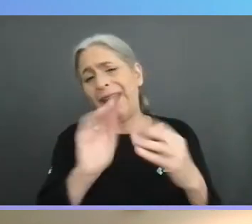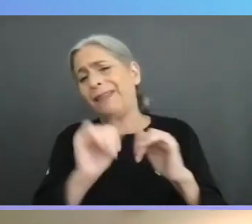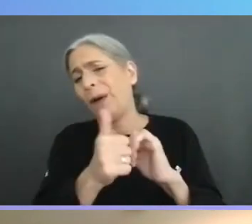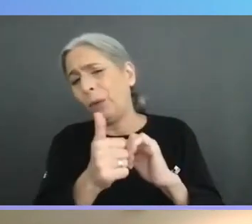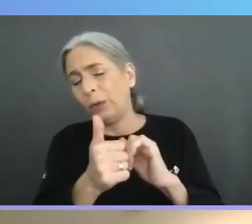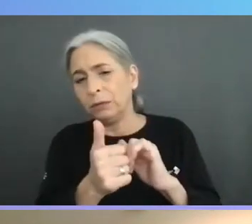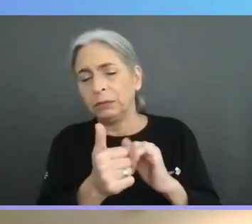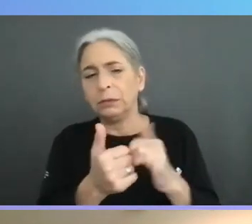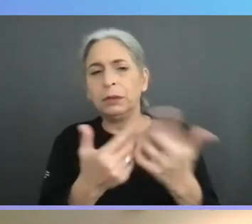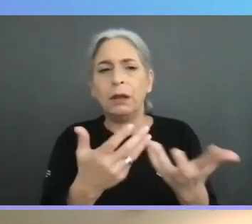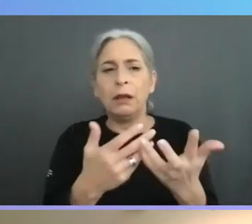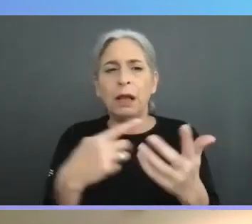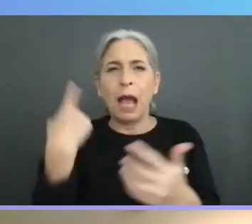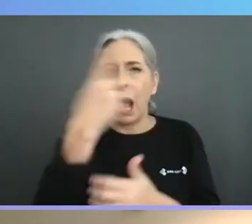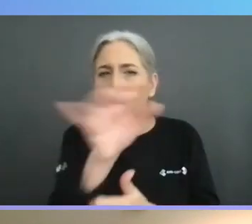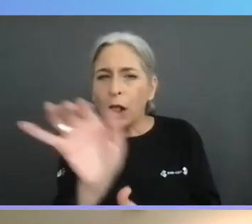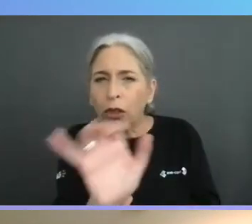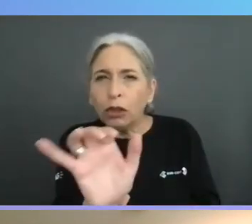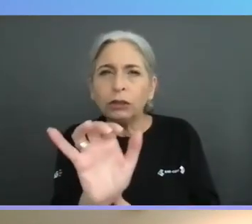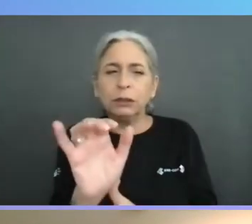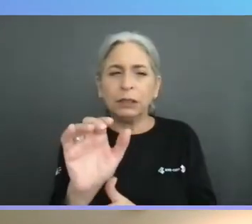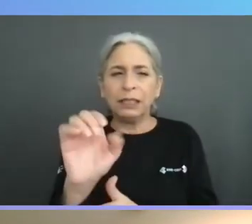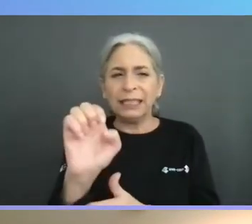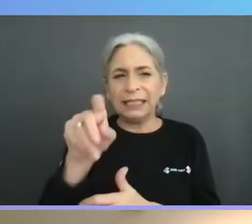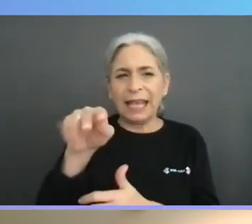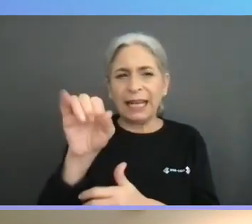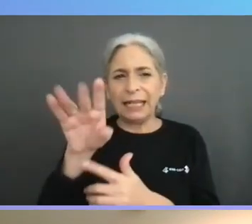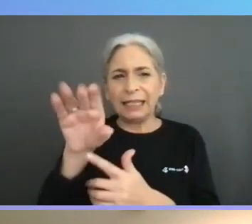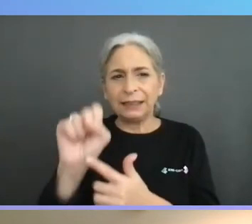the image, uh, visual characteristics of the image,